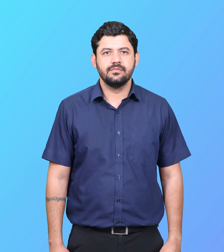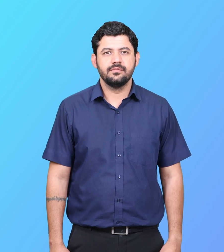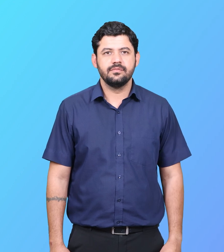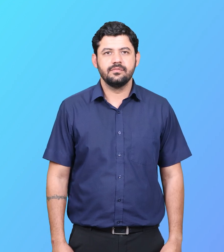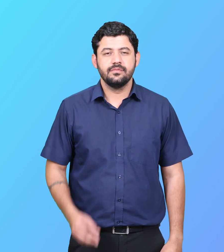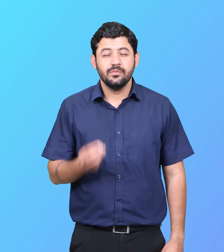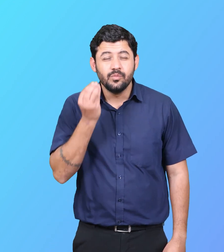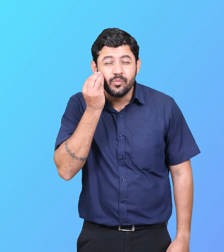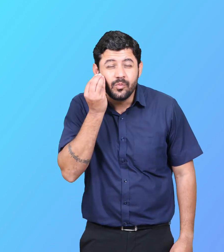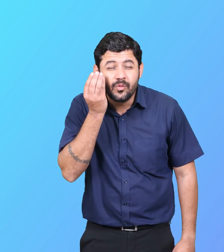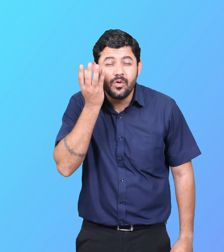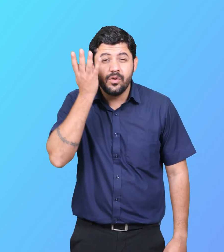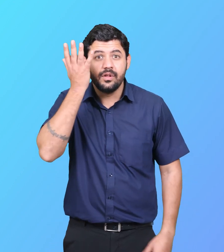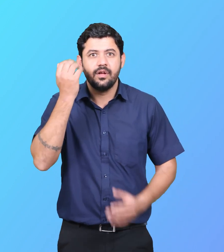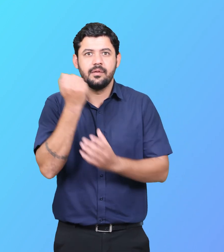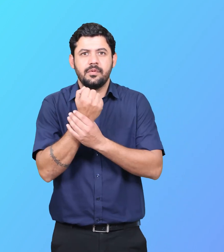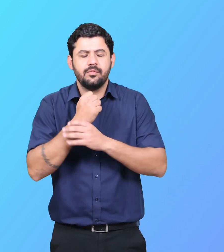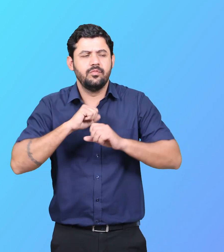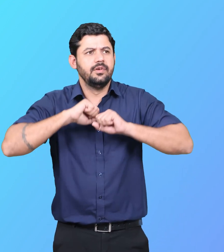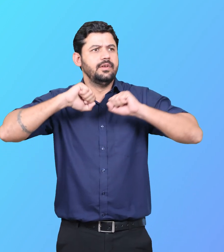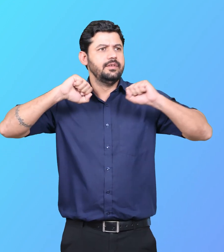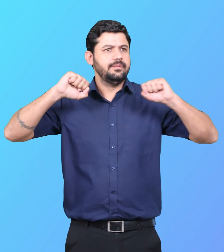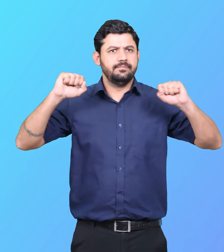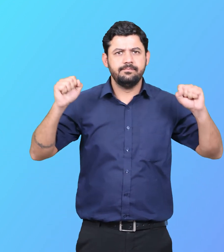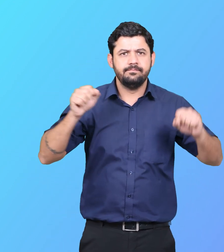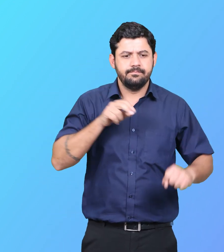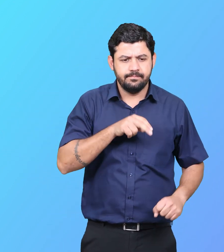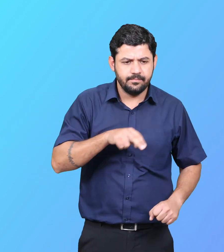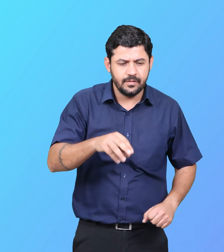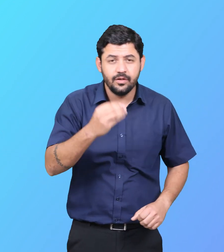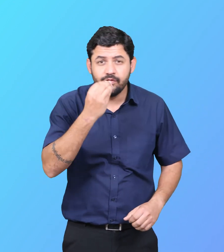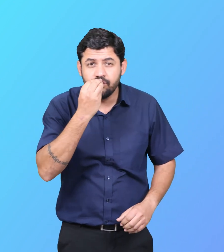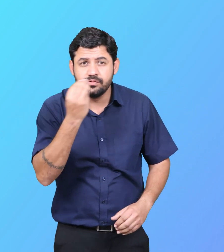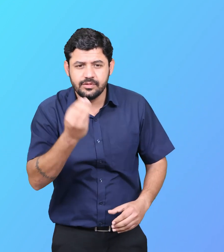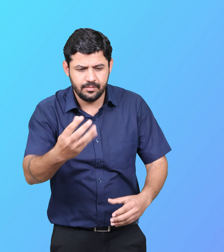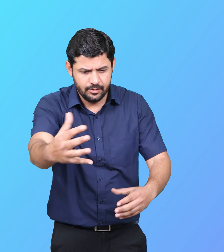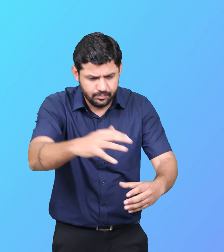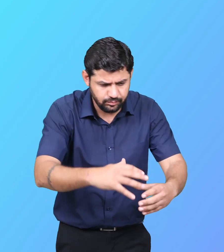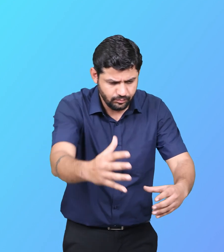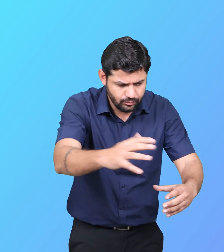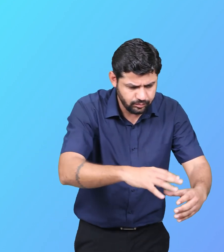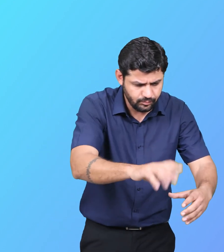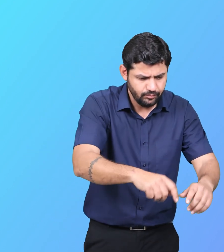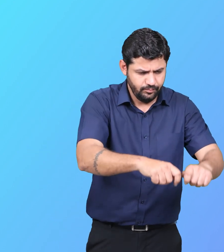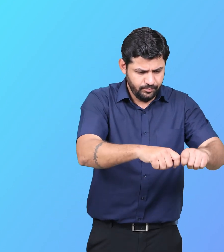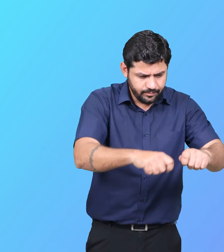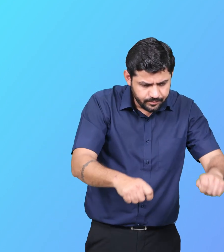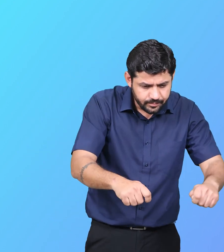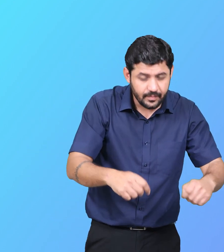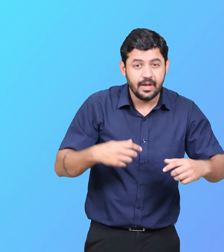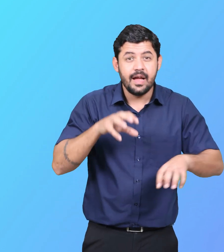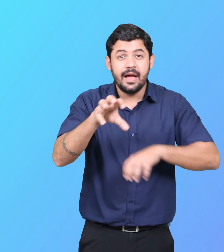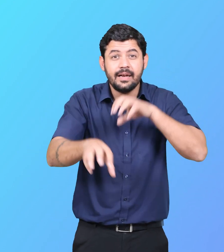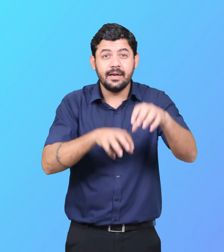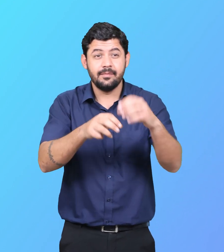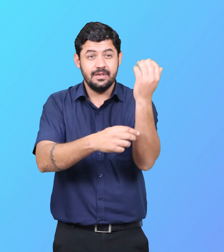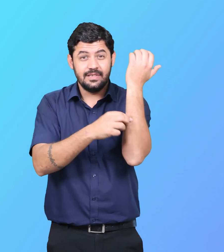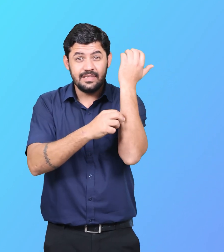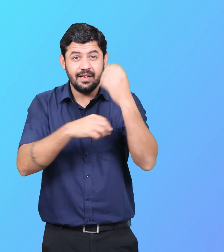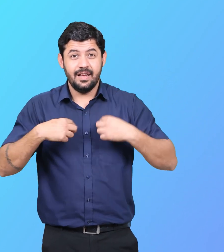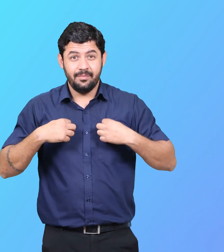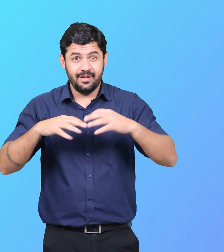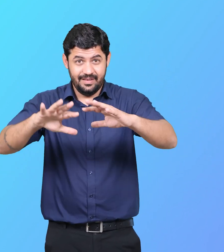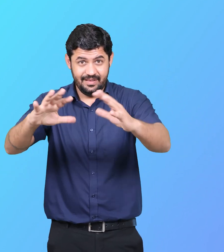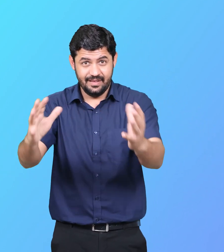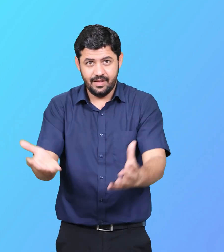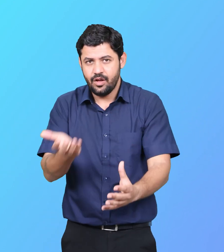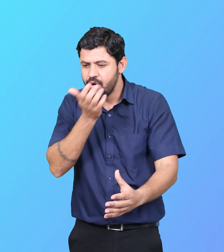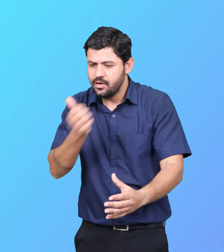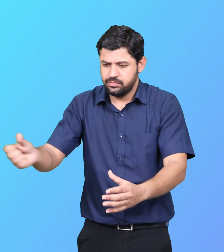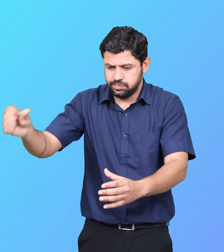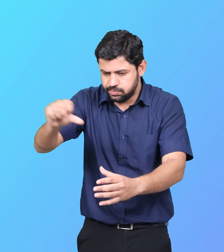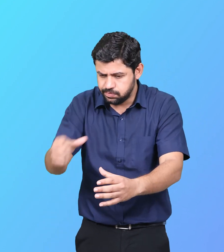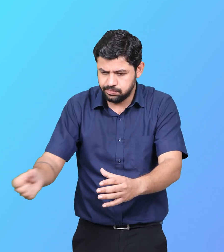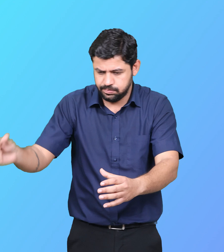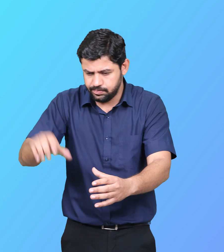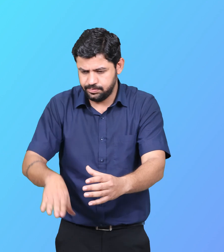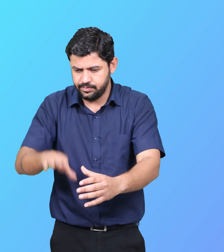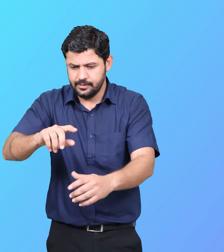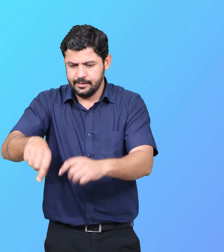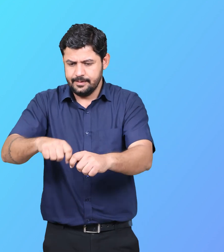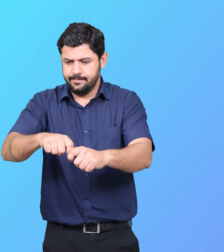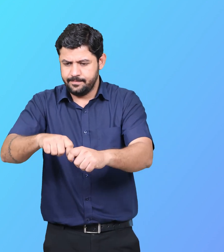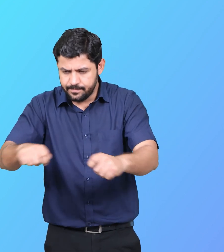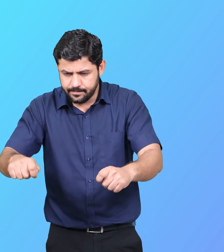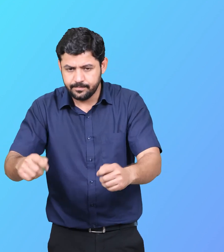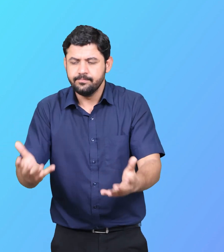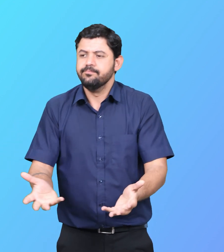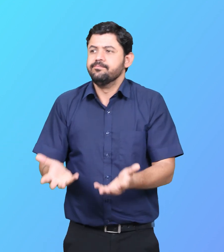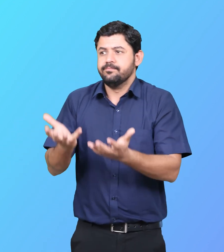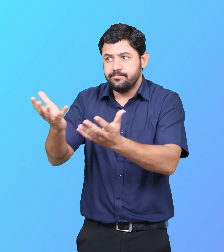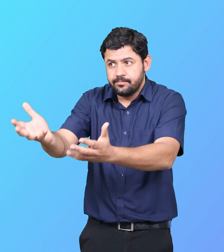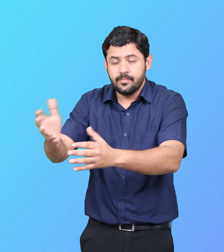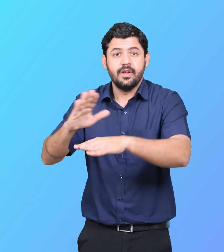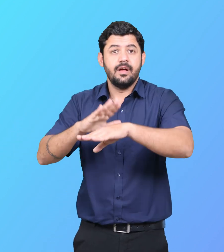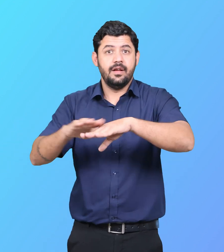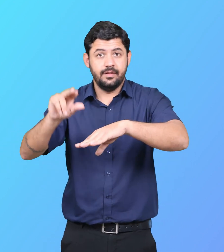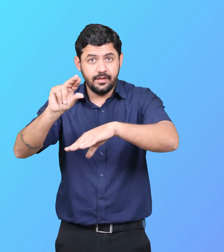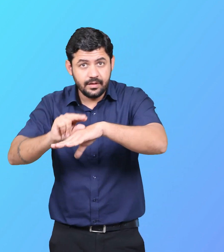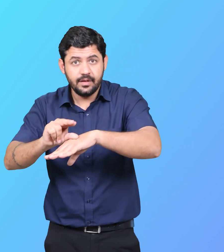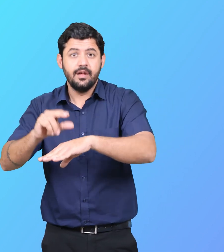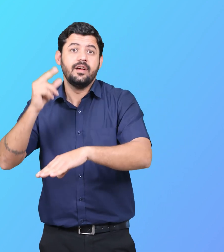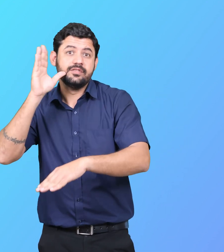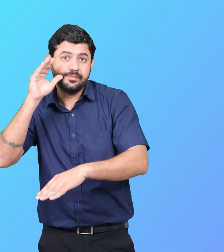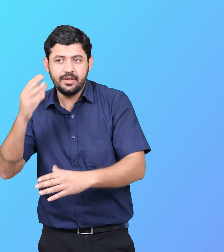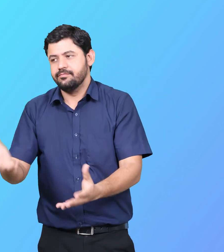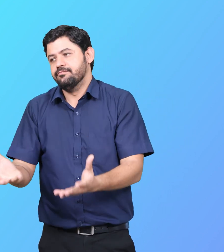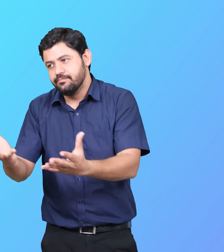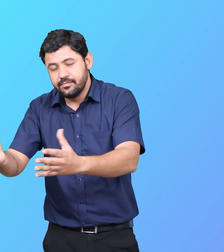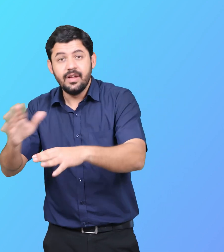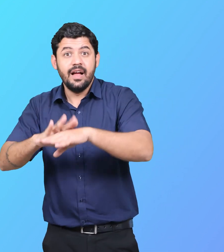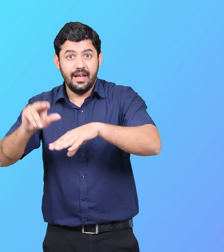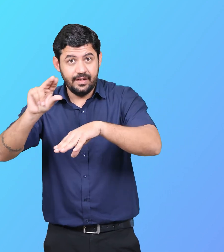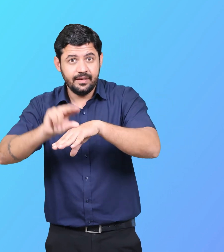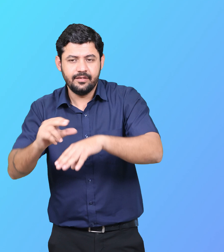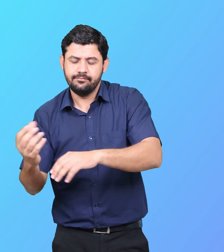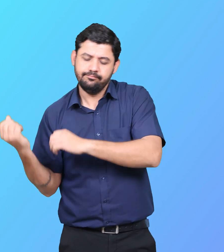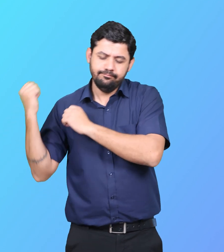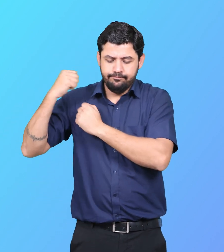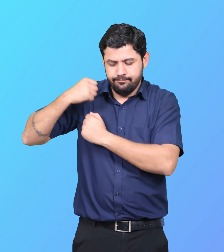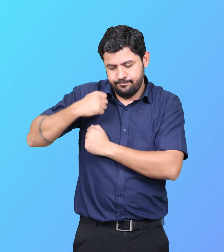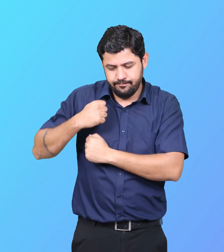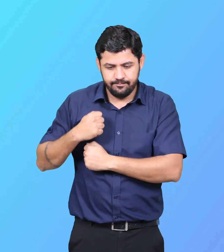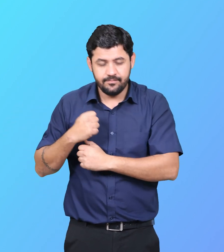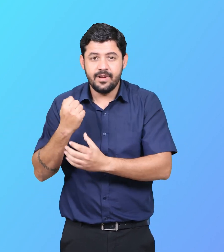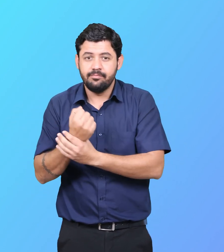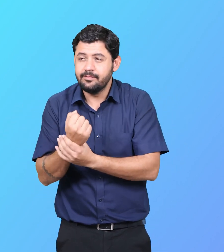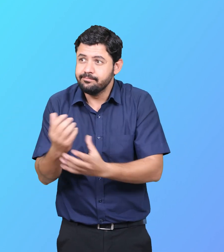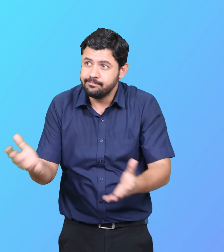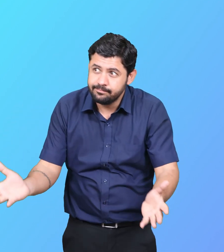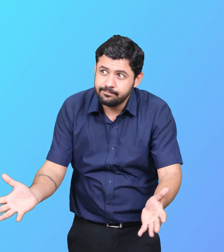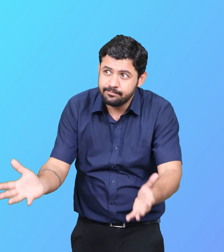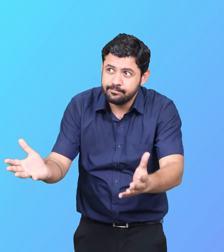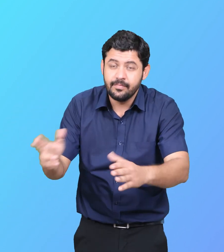Early the next morning, Abraham took some food and a leather bag of water and gave them to Hagar. He helped her tie these things on her back